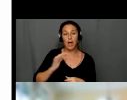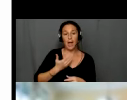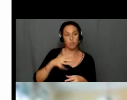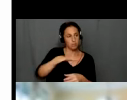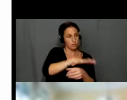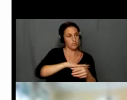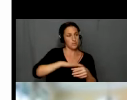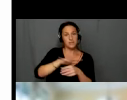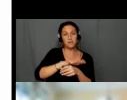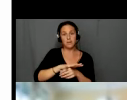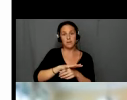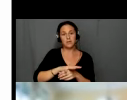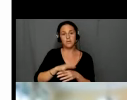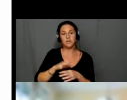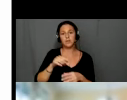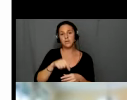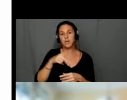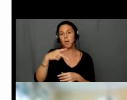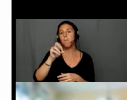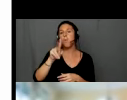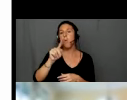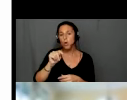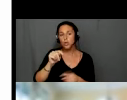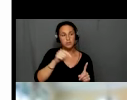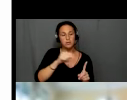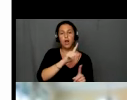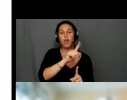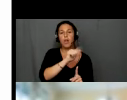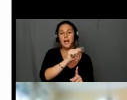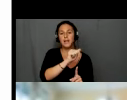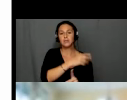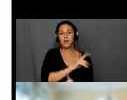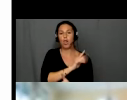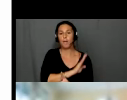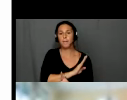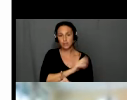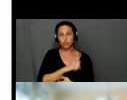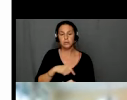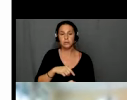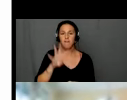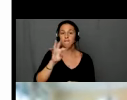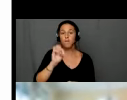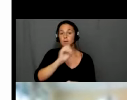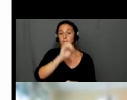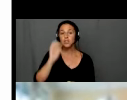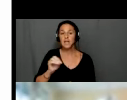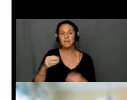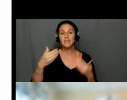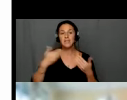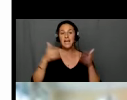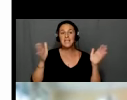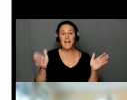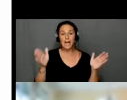ports of Los Angeles and Long Beach, about 40% of containerized goods that come into